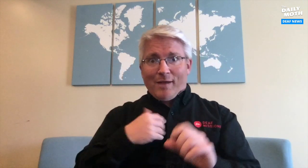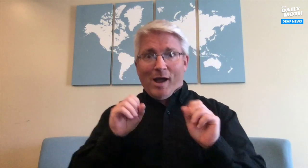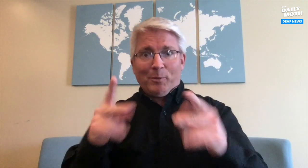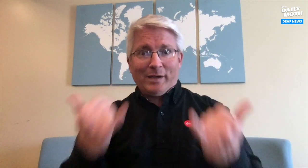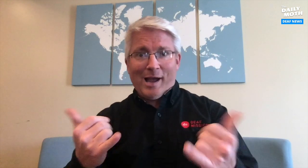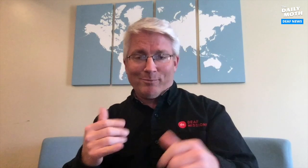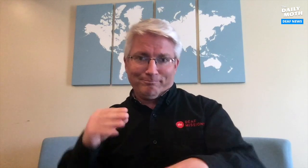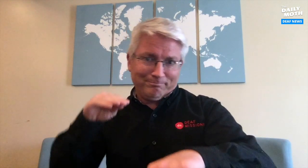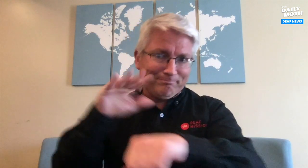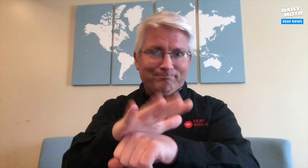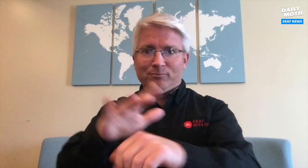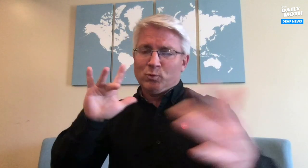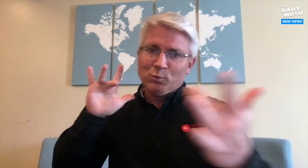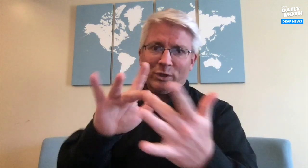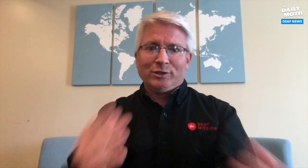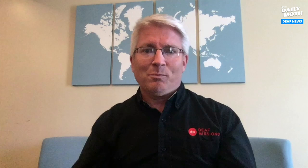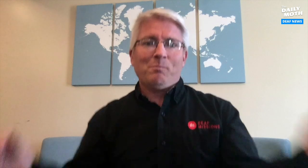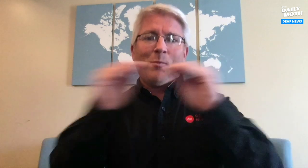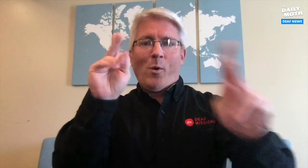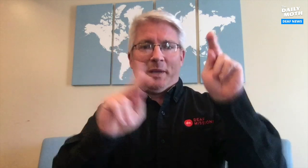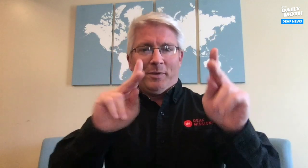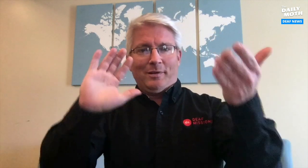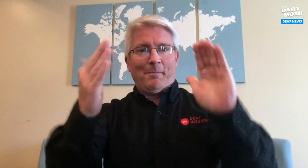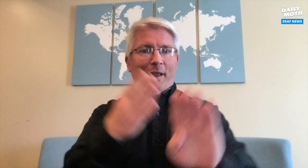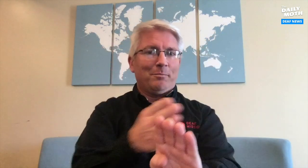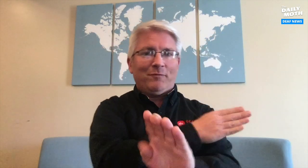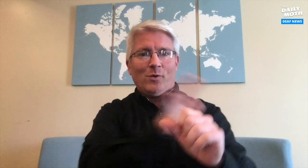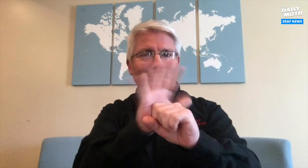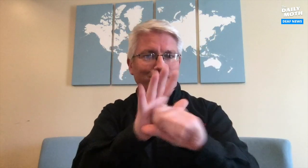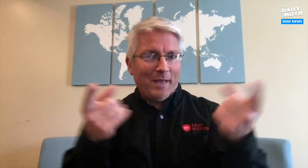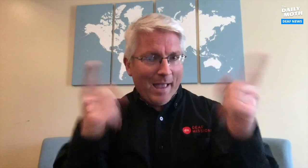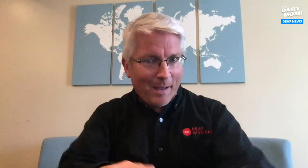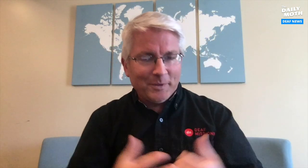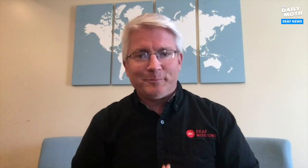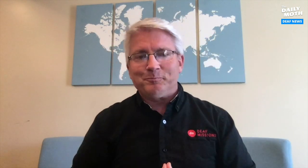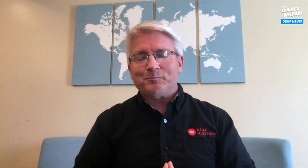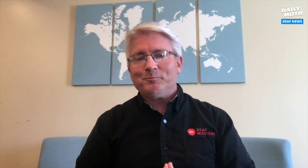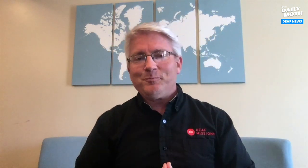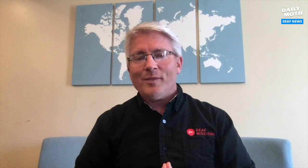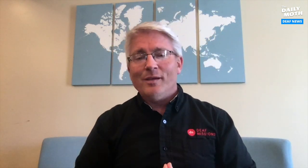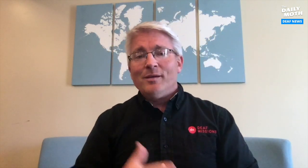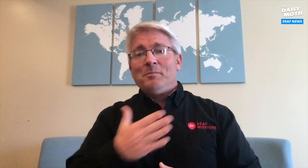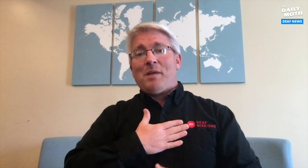they now have the opportunity to reach more people compared to before the coronavirus happened.